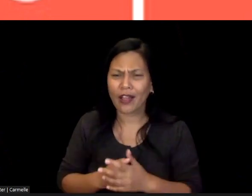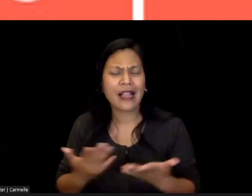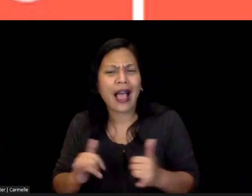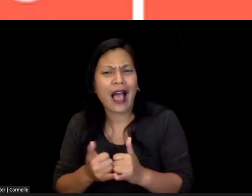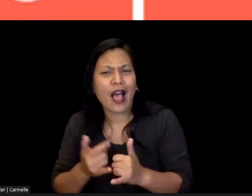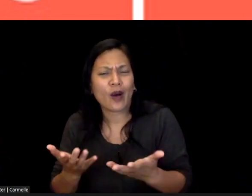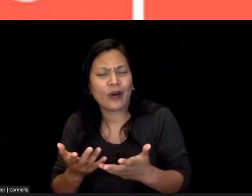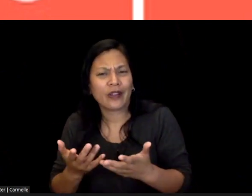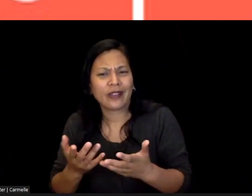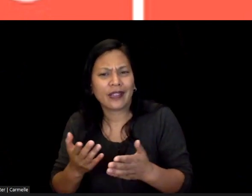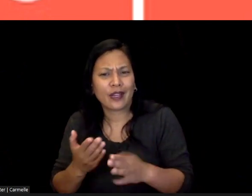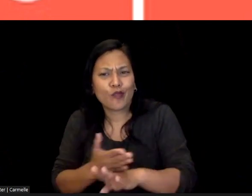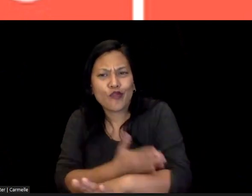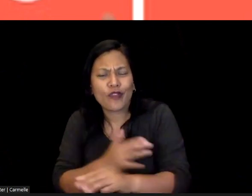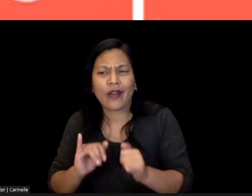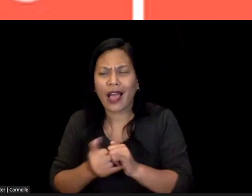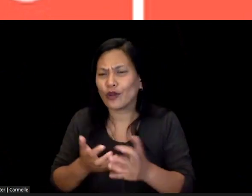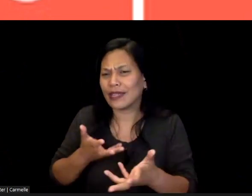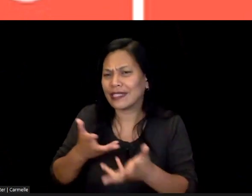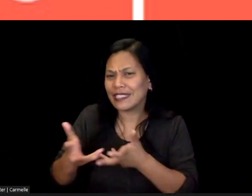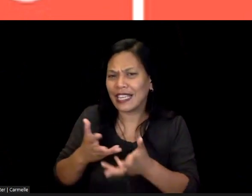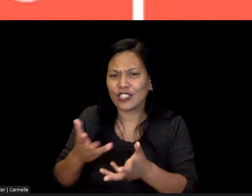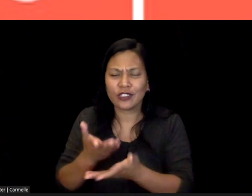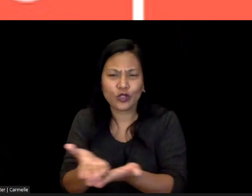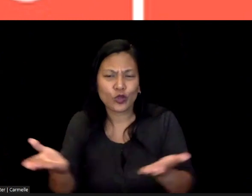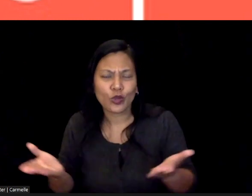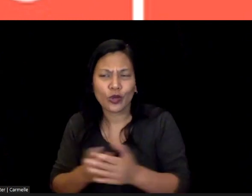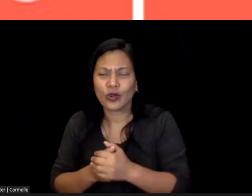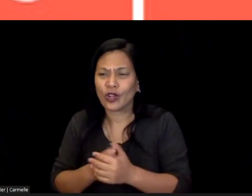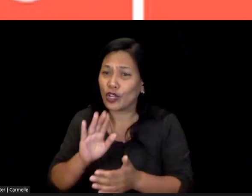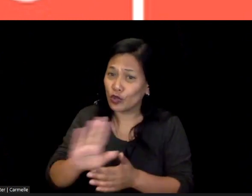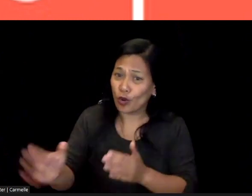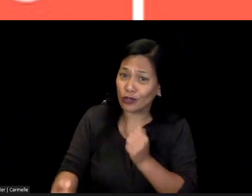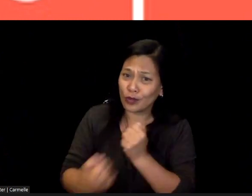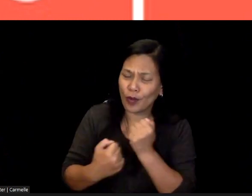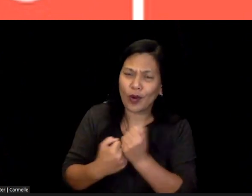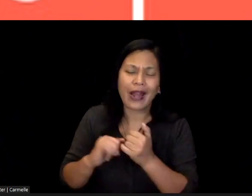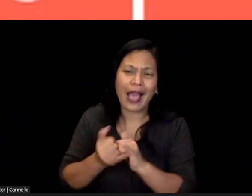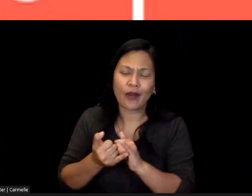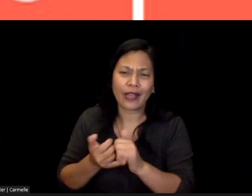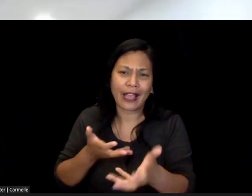Or how can I, how can I sort of engage in what you're able to provide, right? Exactly.